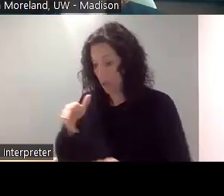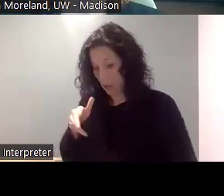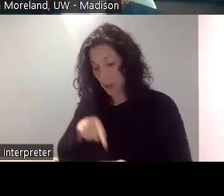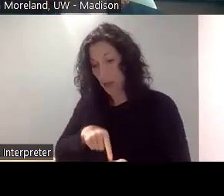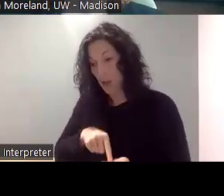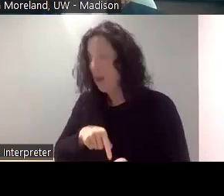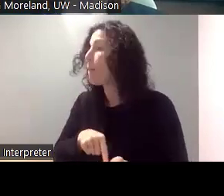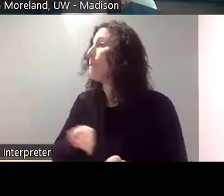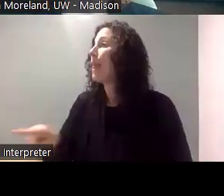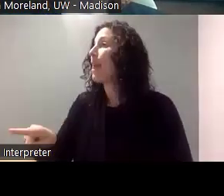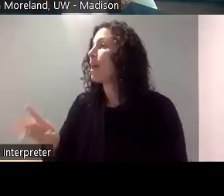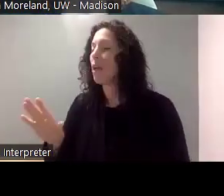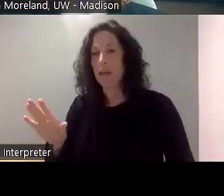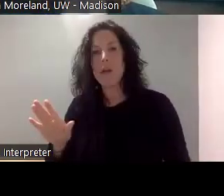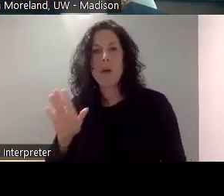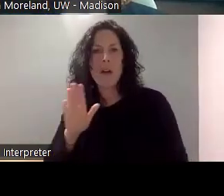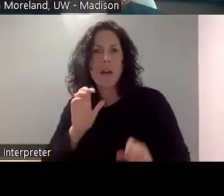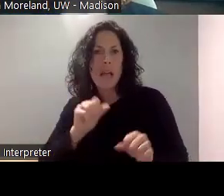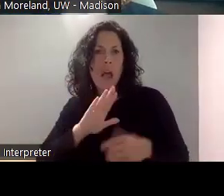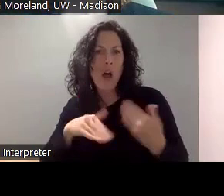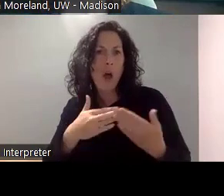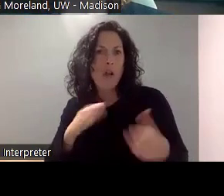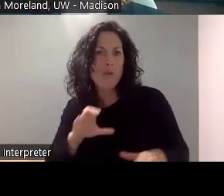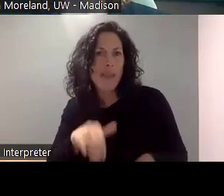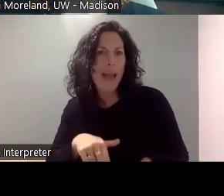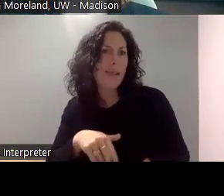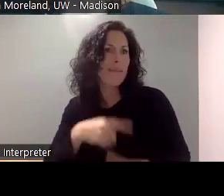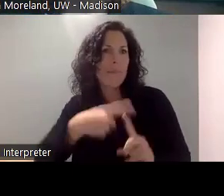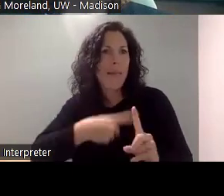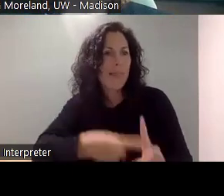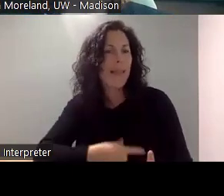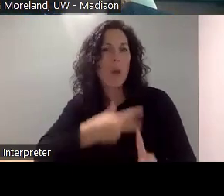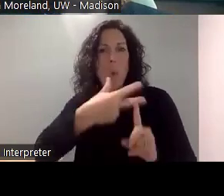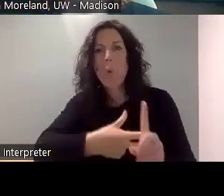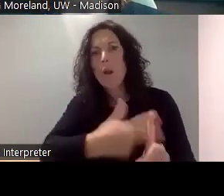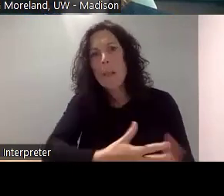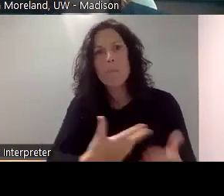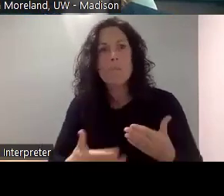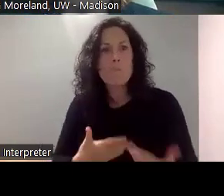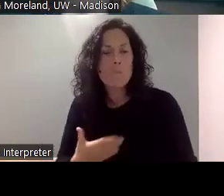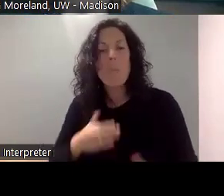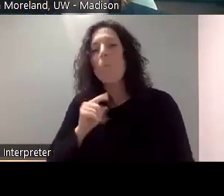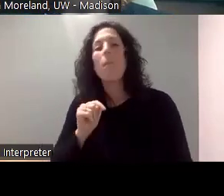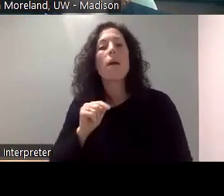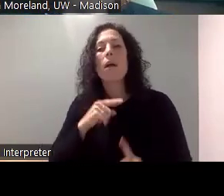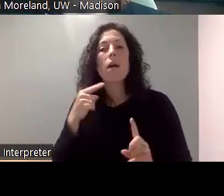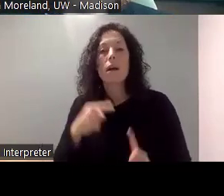I think we can all do that or quarterly, however you're set up, but some entities